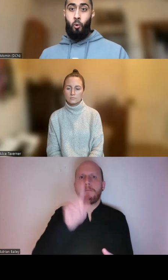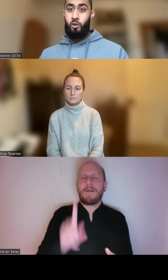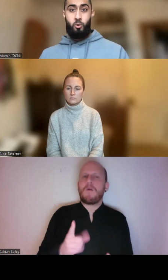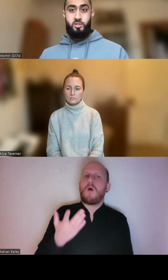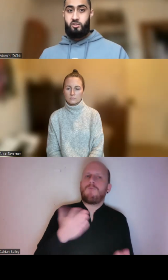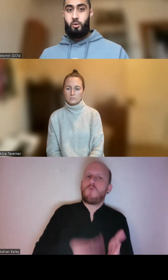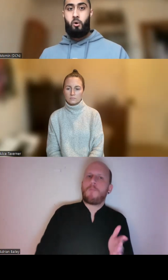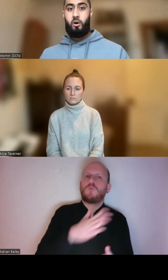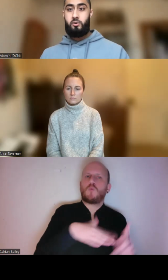All of those things are important.